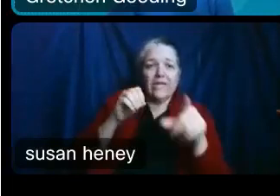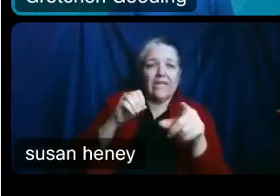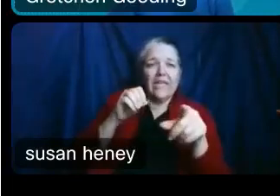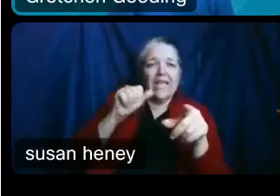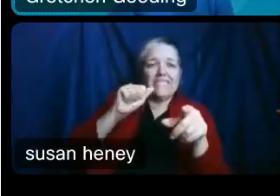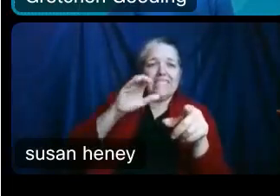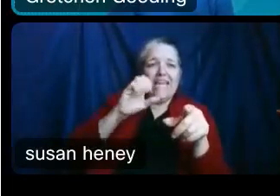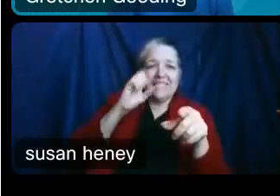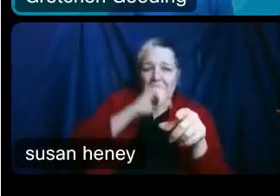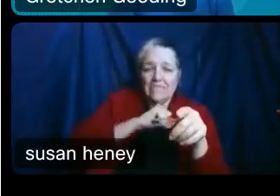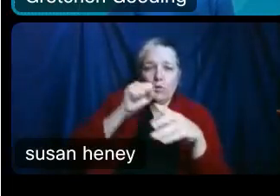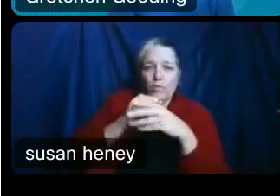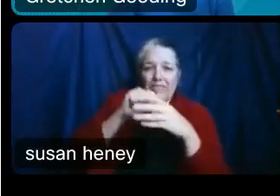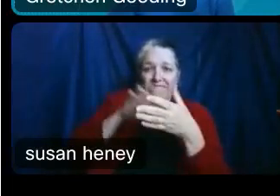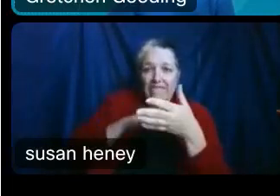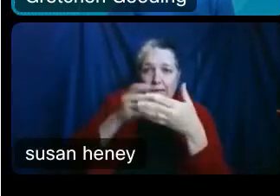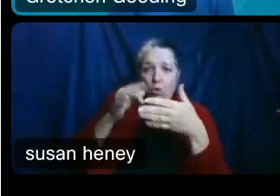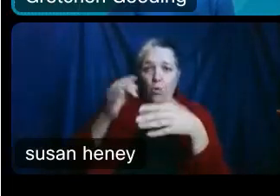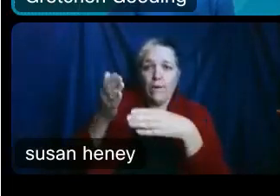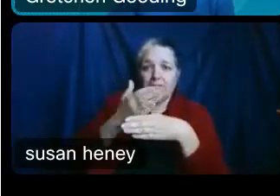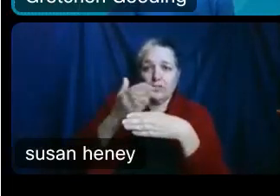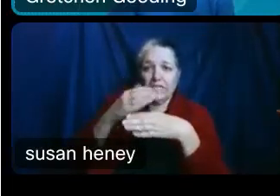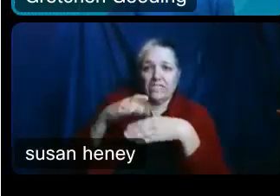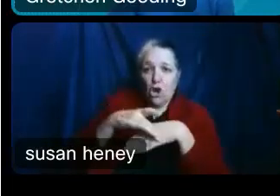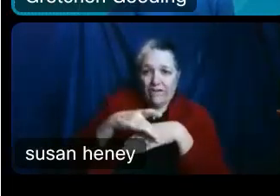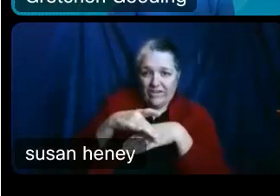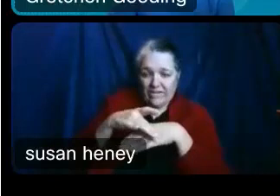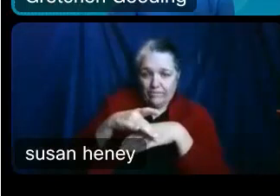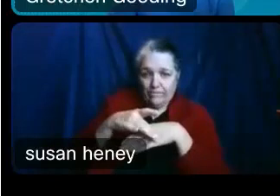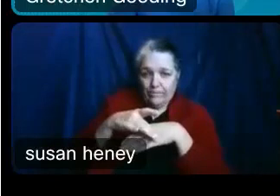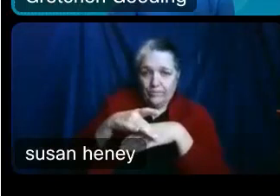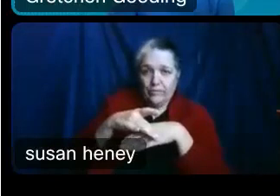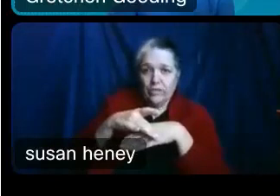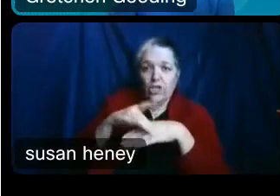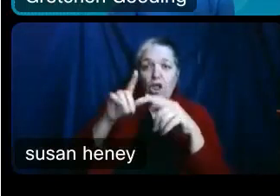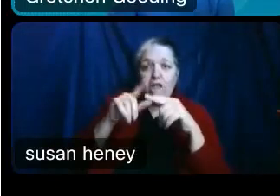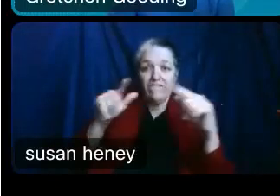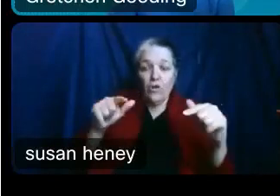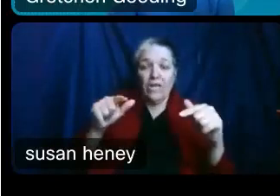table or between geographies. Our Variants Replicate Estimate tables can be found on